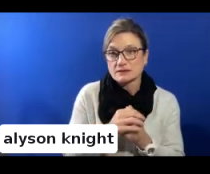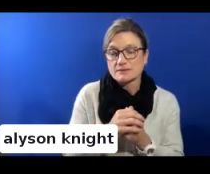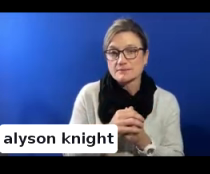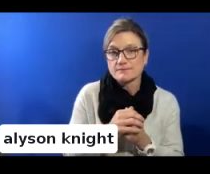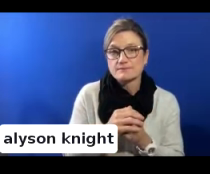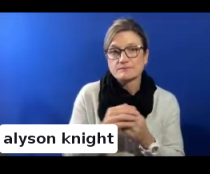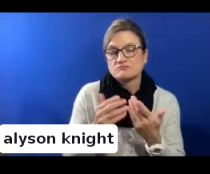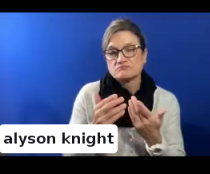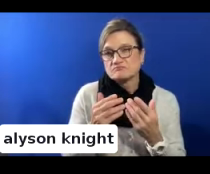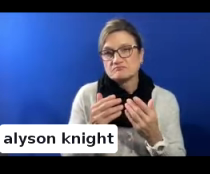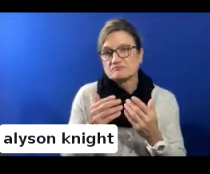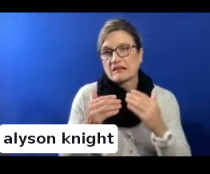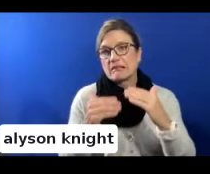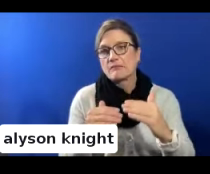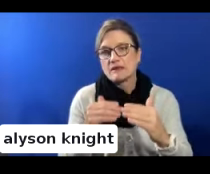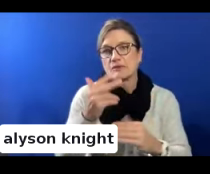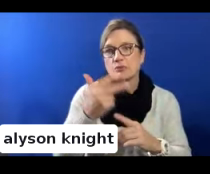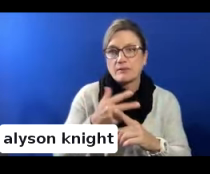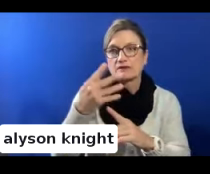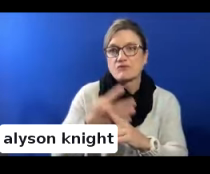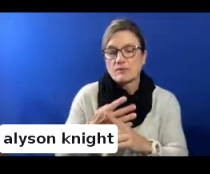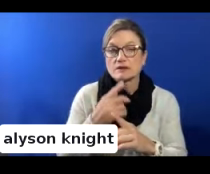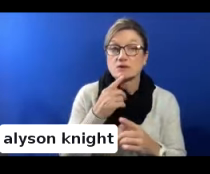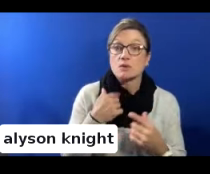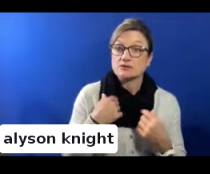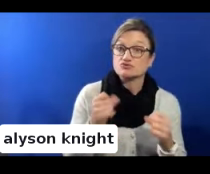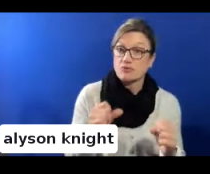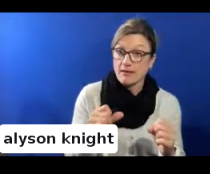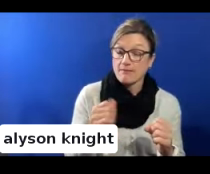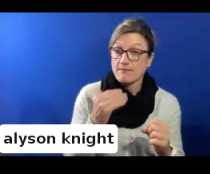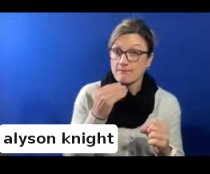to four months, so we try our level best and make sure that everything